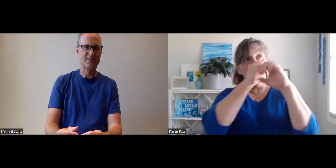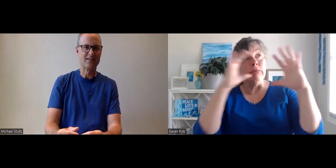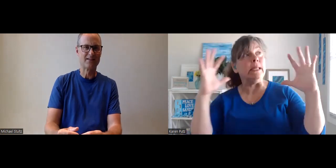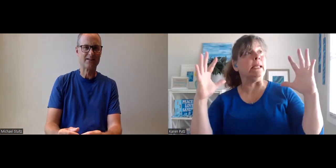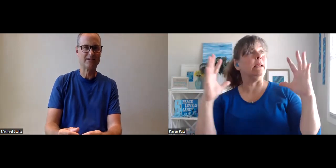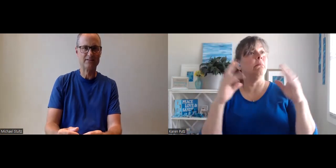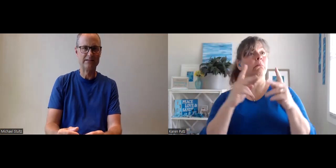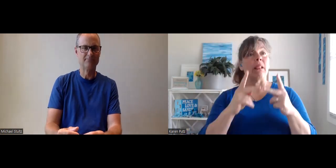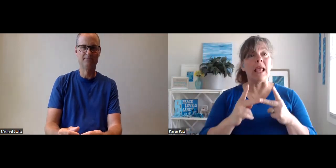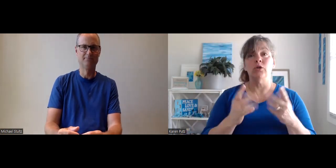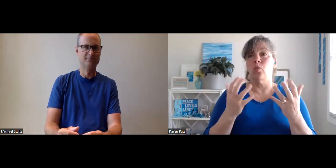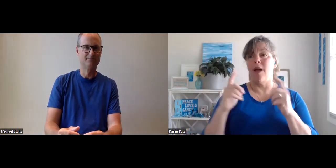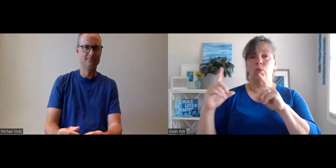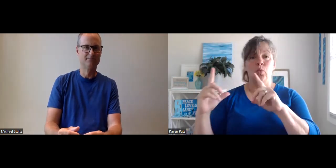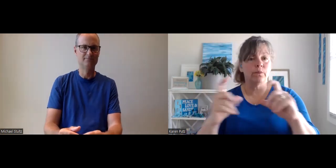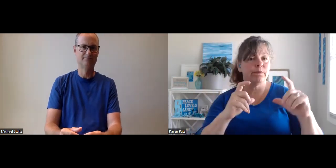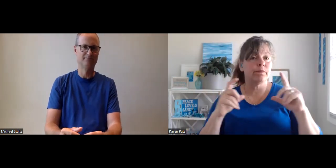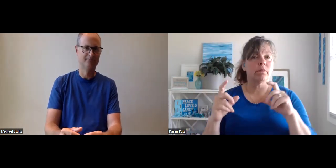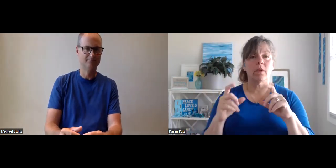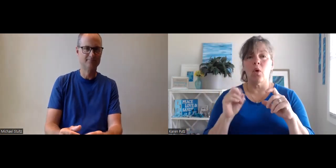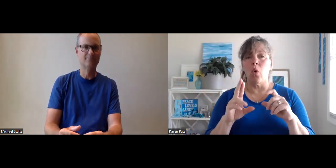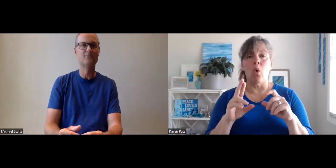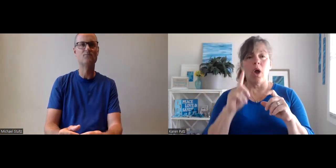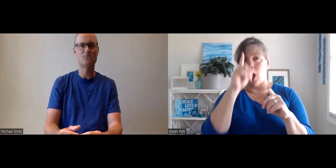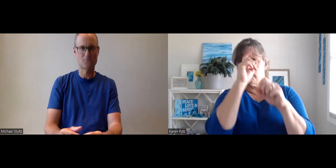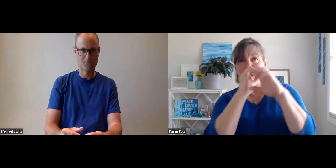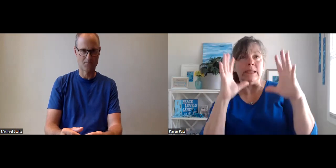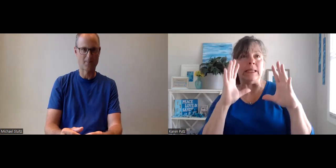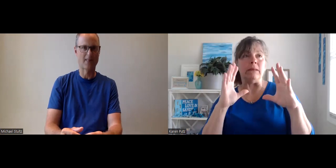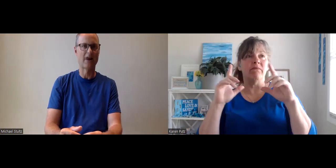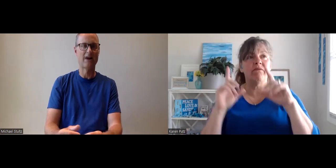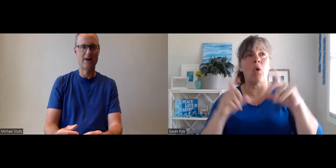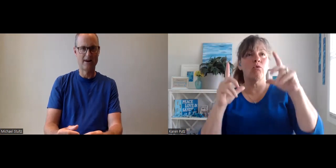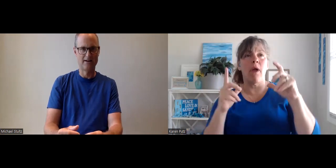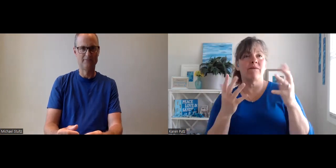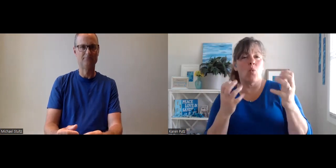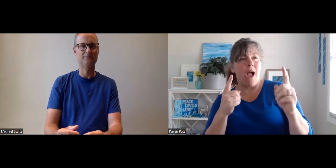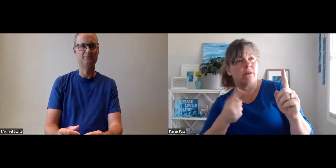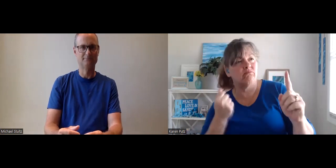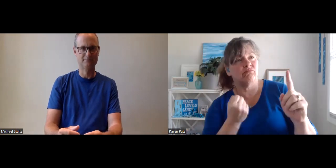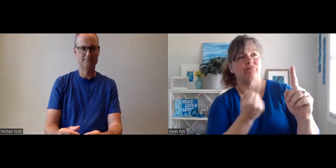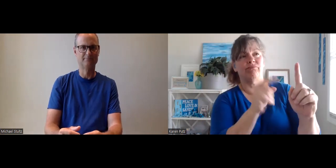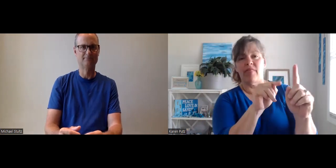And I haven't been involved in contest in the last five, six years ago in the past five, six years.